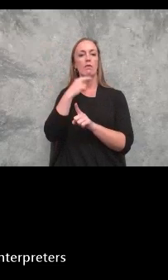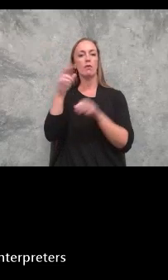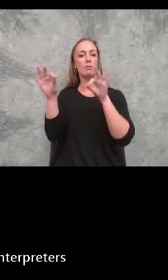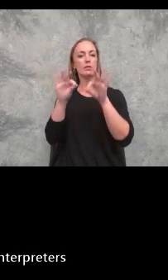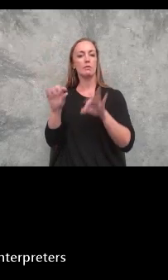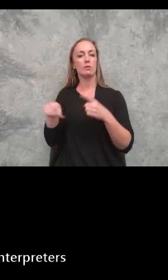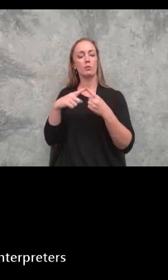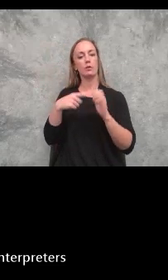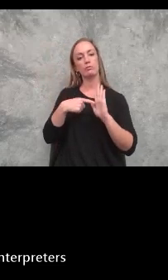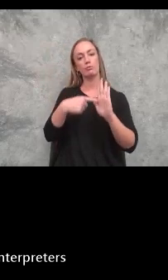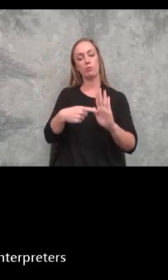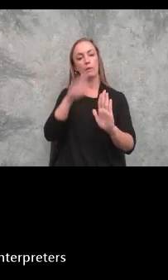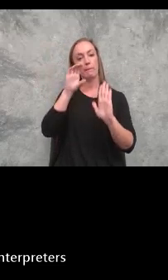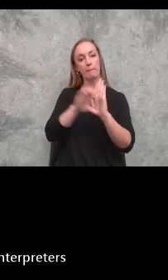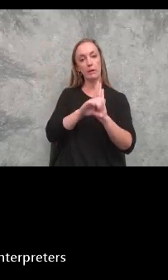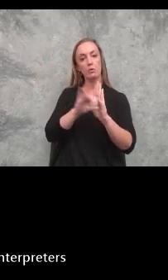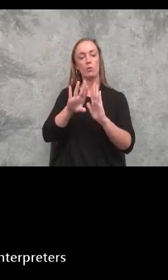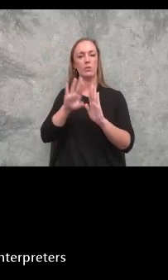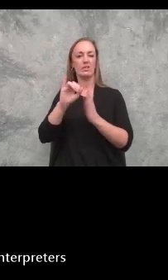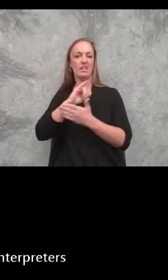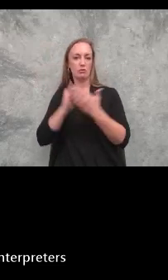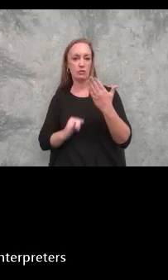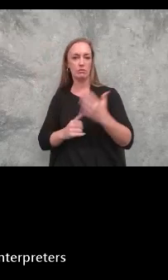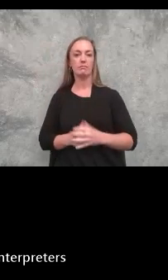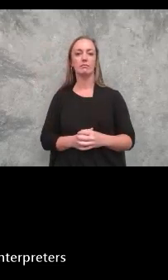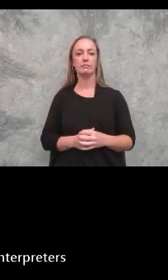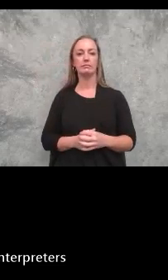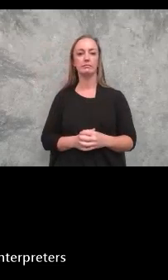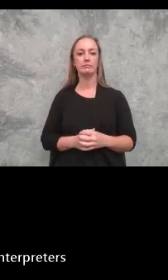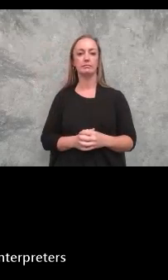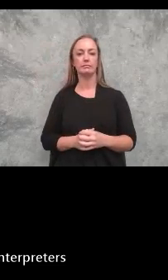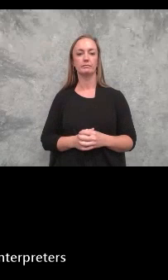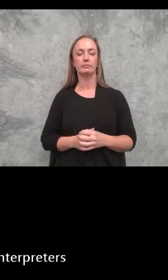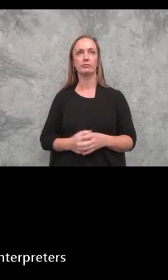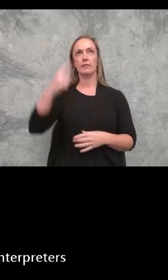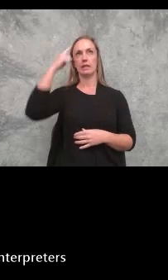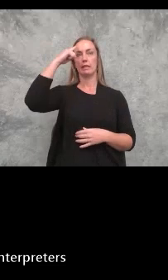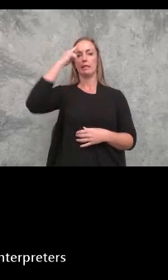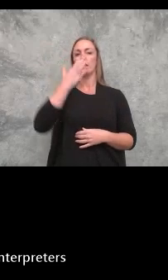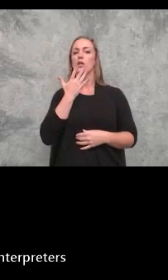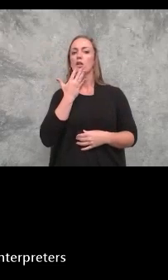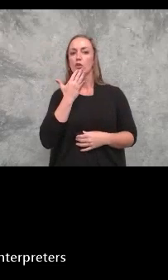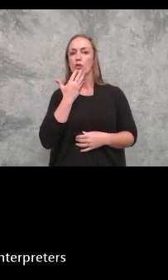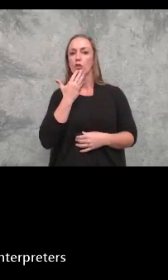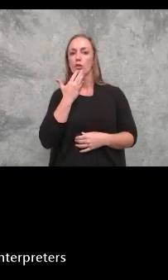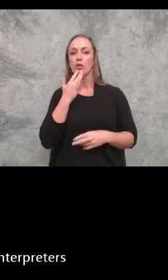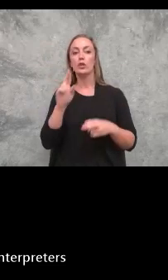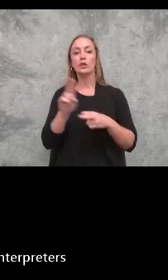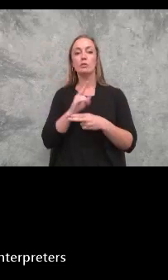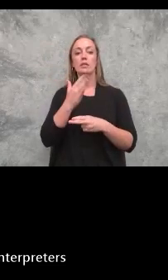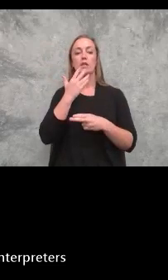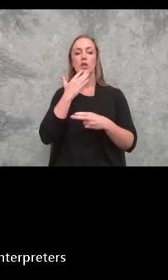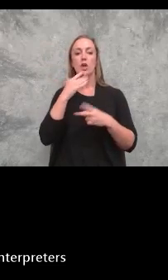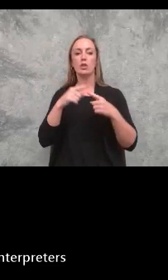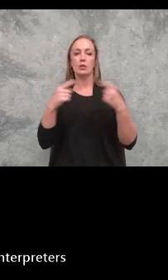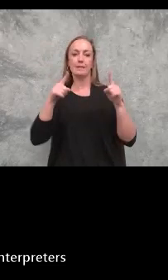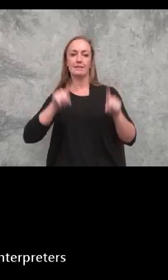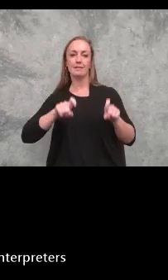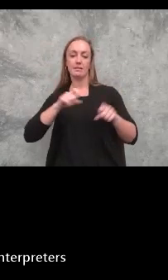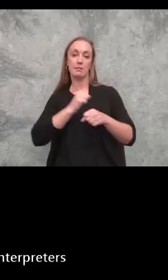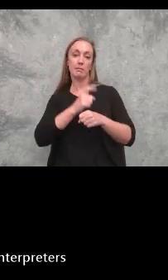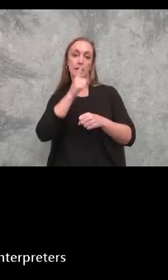or illustrations. Be mindful of color, and use a color contrast tester to be sure the contrast is